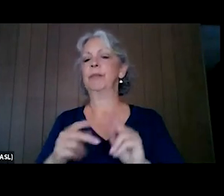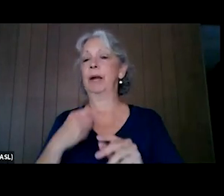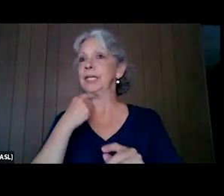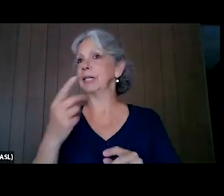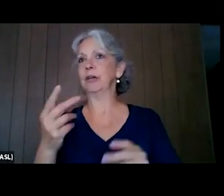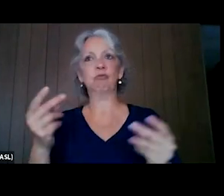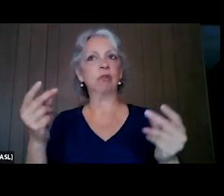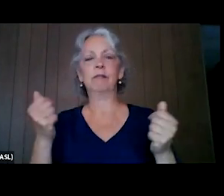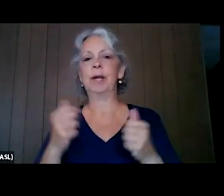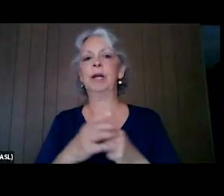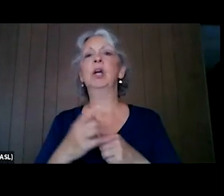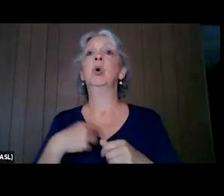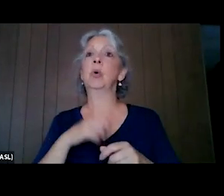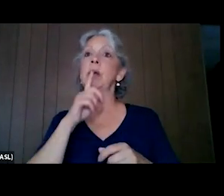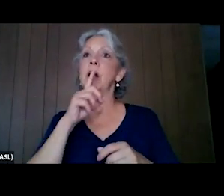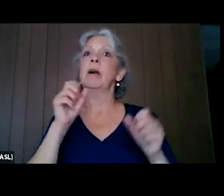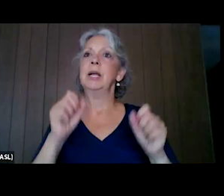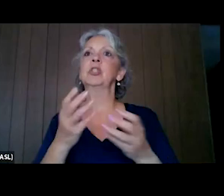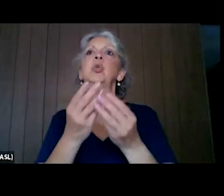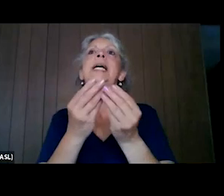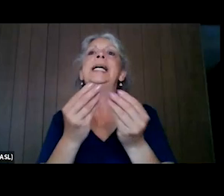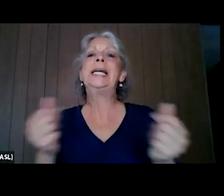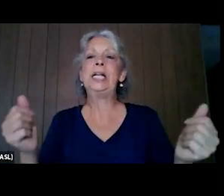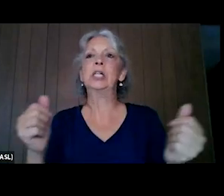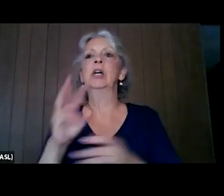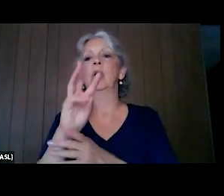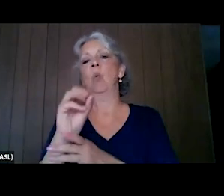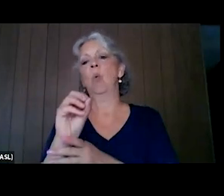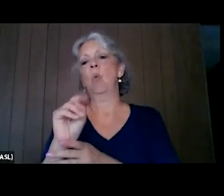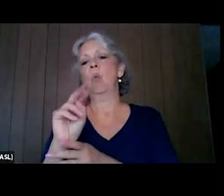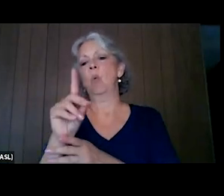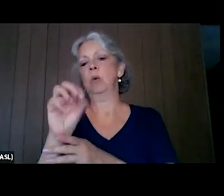that we are able to heal the wounds. It is possible even though there's a lot of fear-mongering